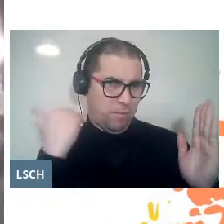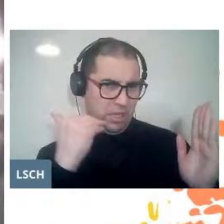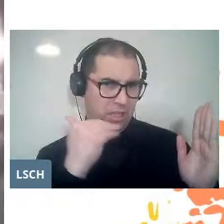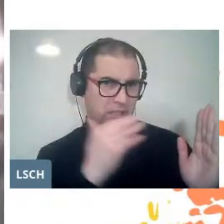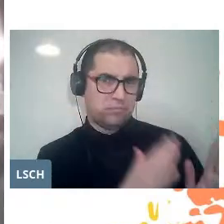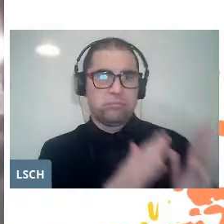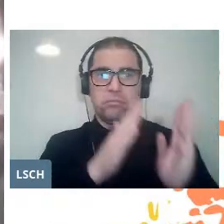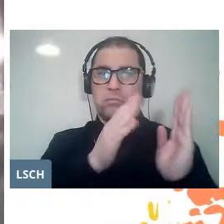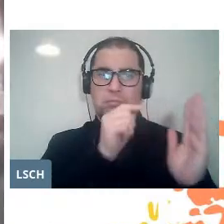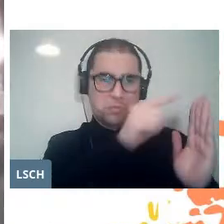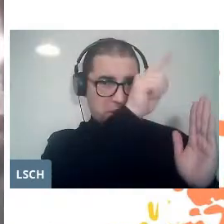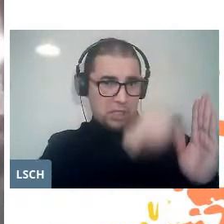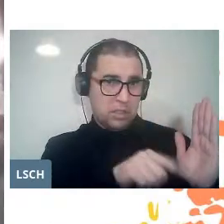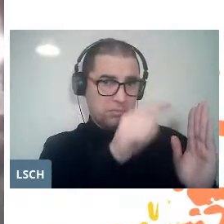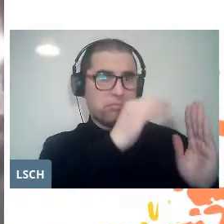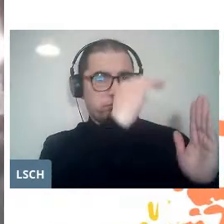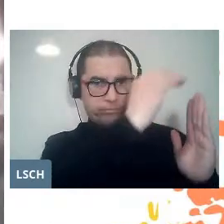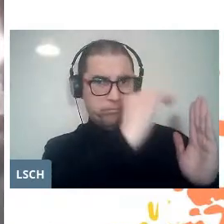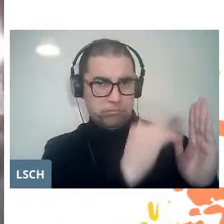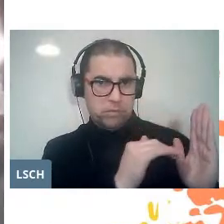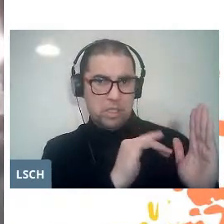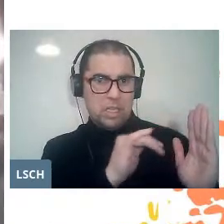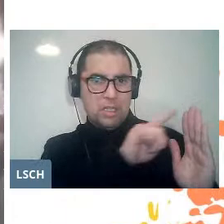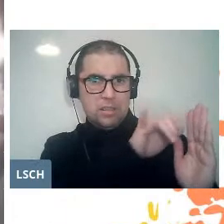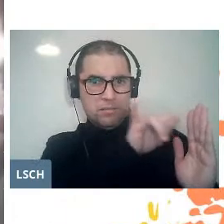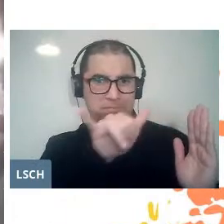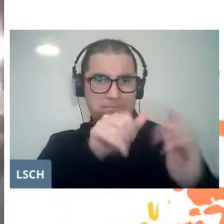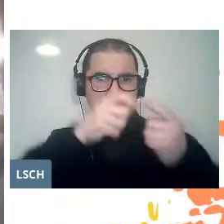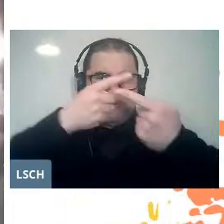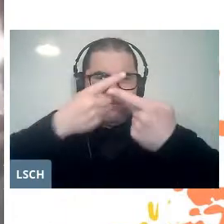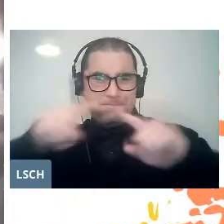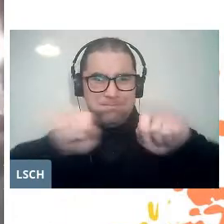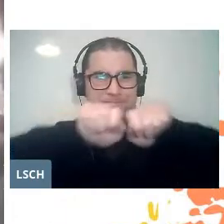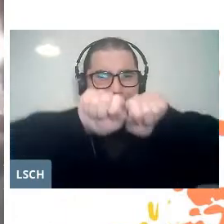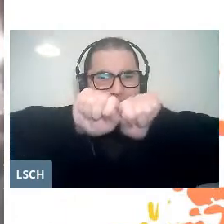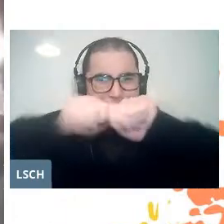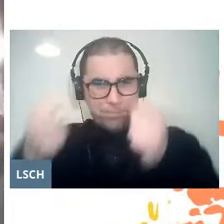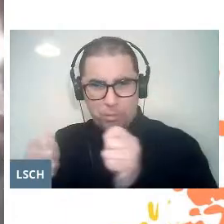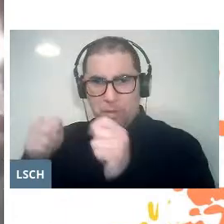That is to say, here there is a tremendous break with the past.